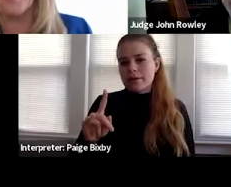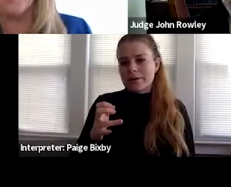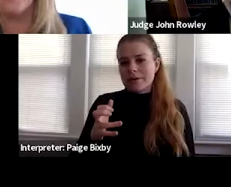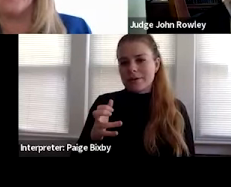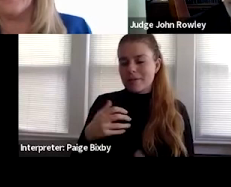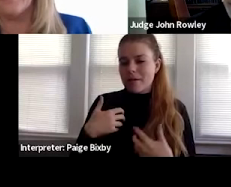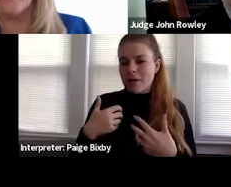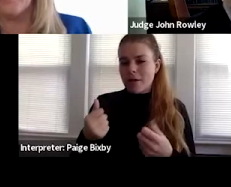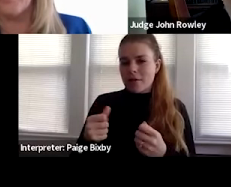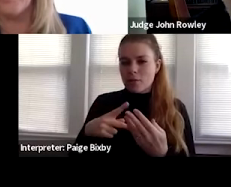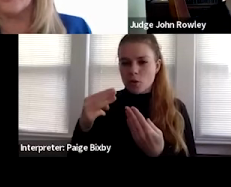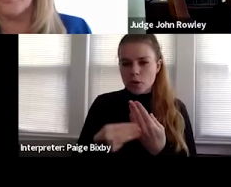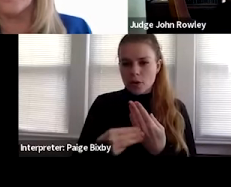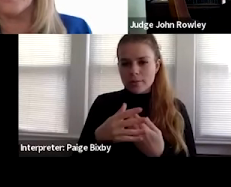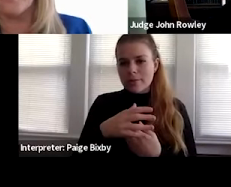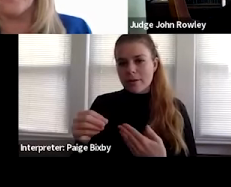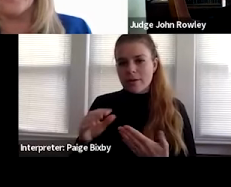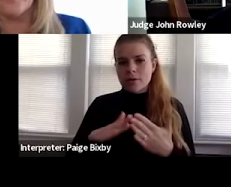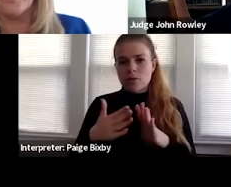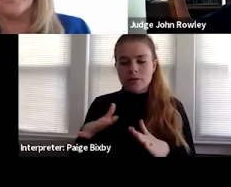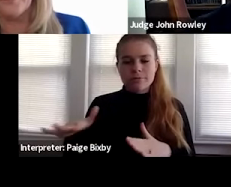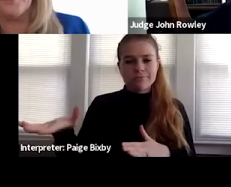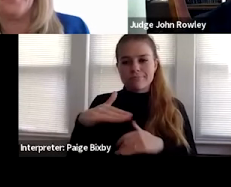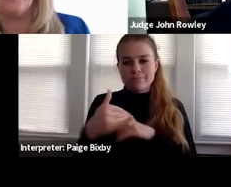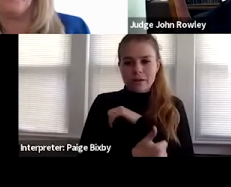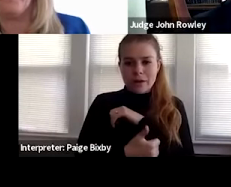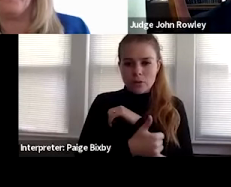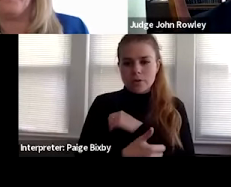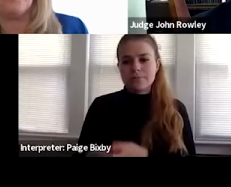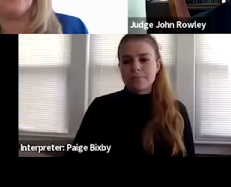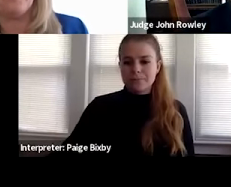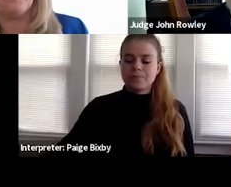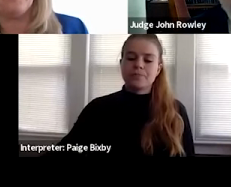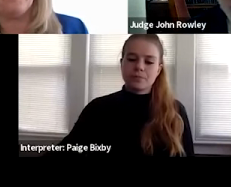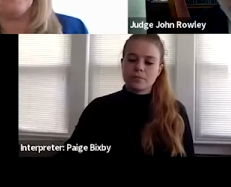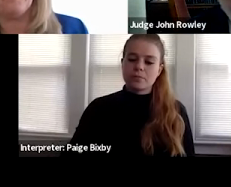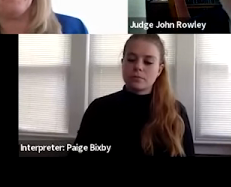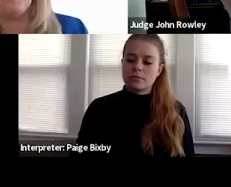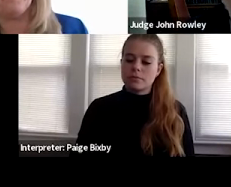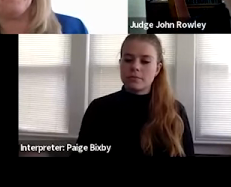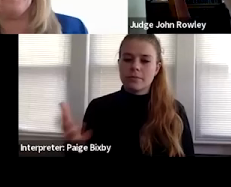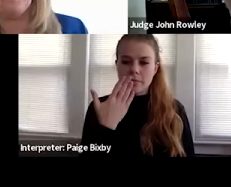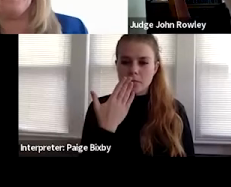and communities across the county. Great, thank you for that, April.